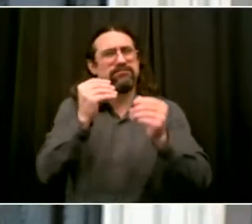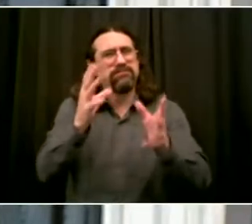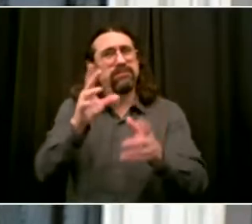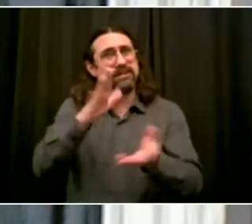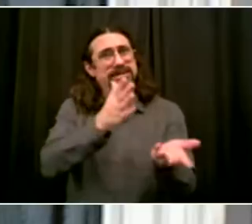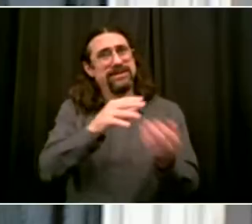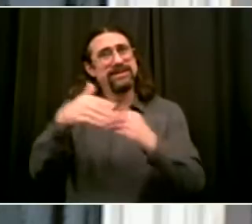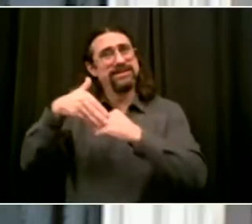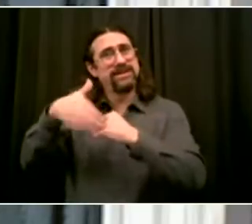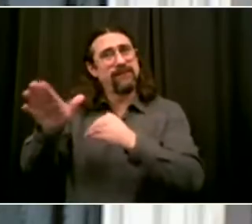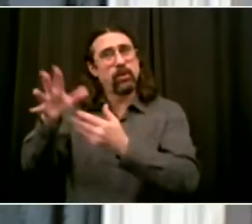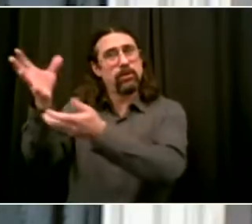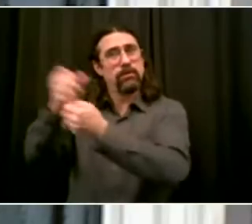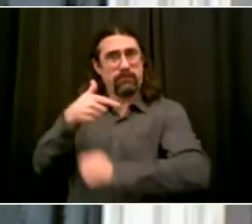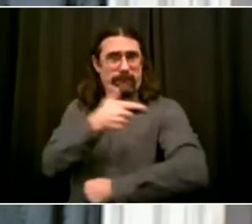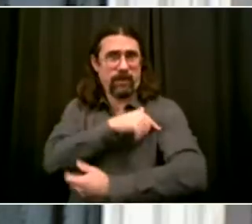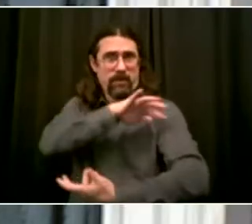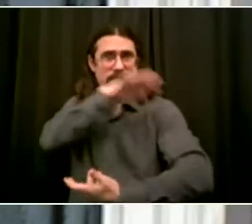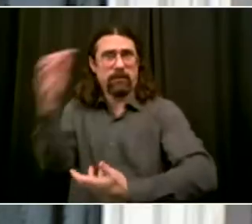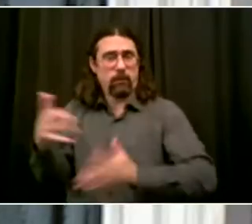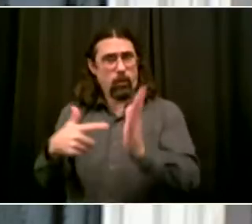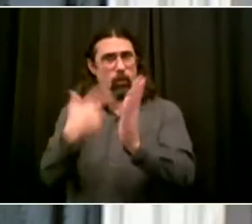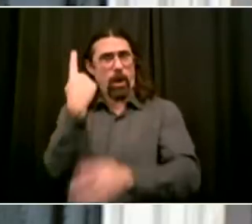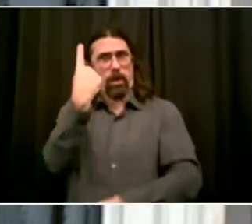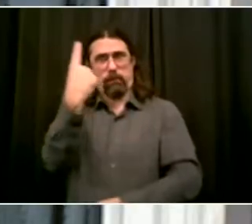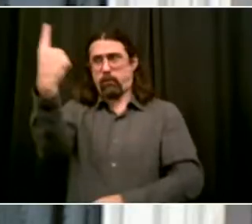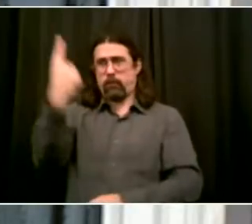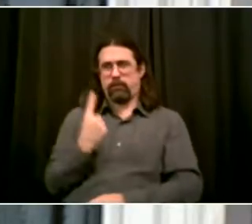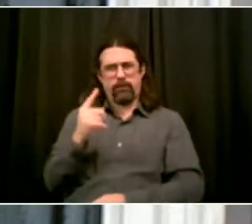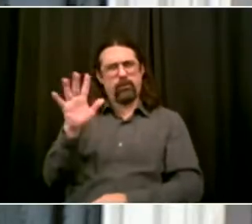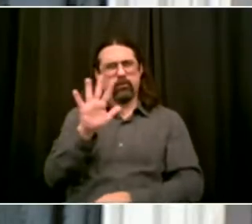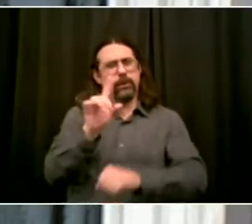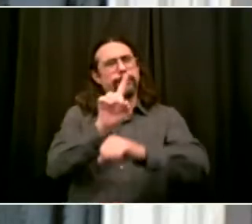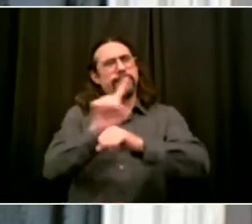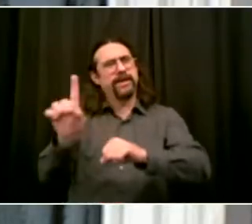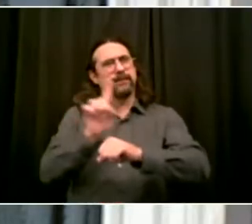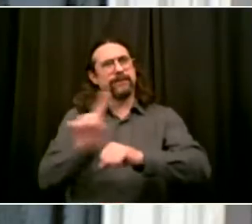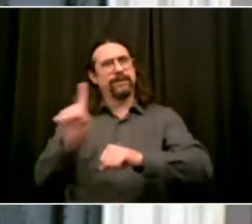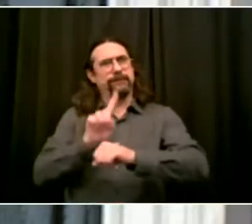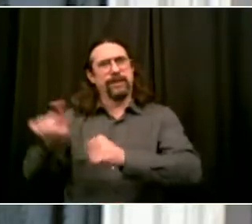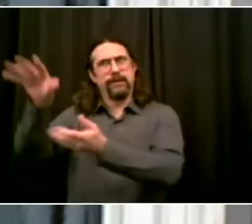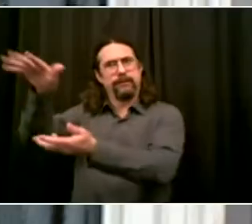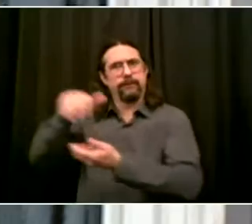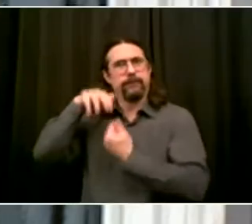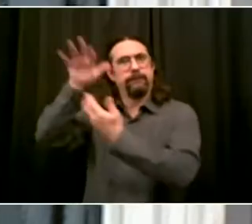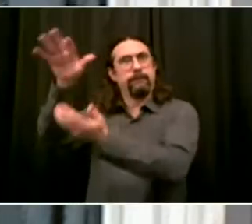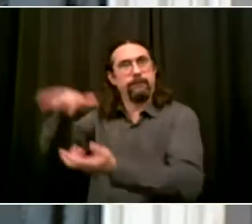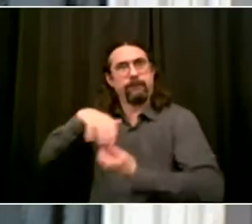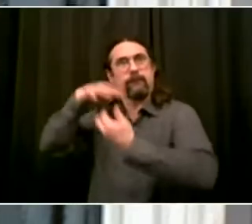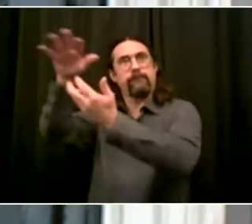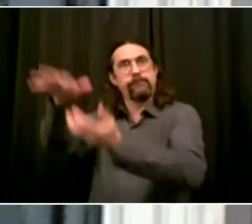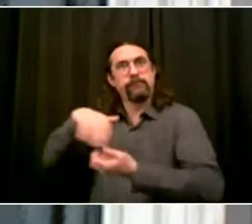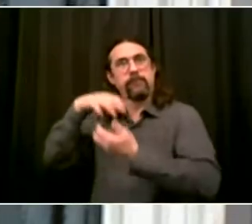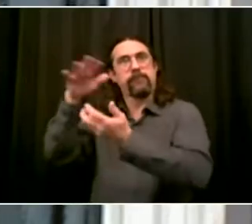GOING. MR. MAYOR, THAT'S EXACTLY RIGHT. THERE'S A LOT OF AGREEMENT ACROSS THE FEDERAL GOVERNMENT,